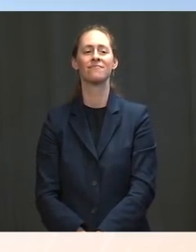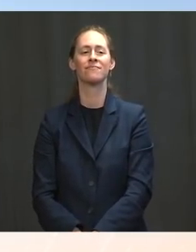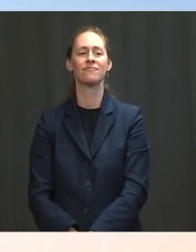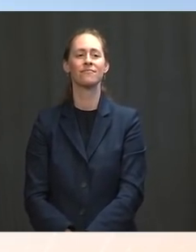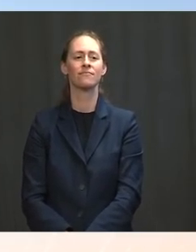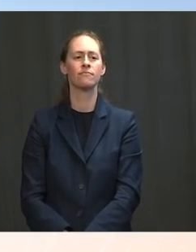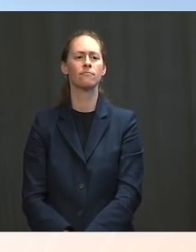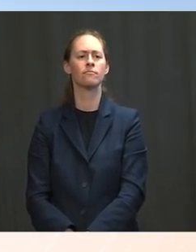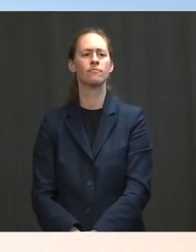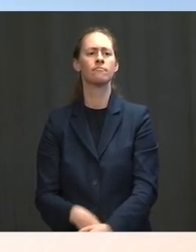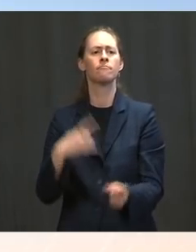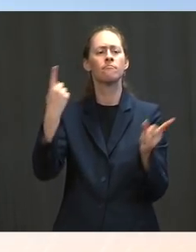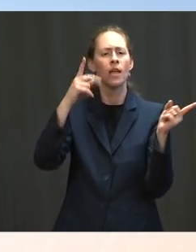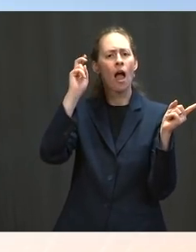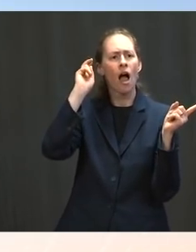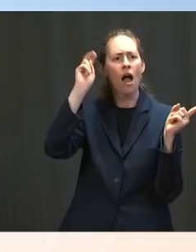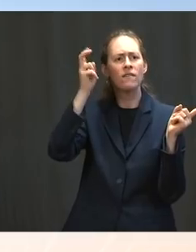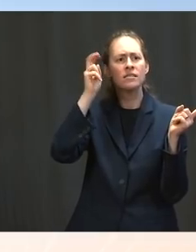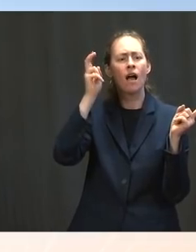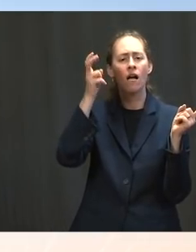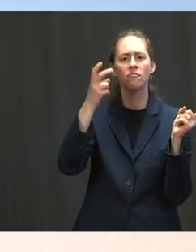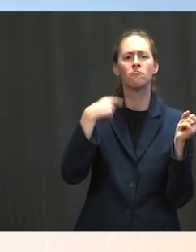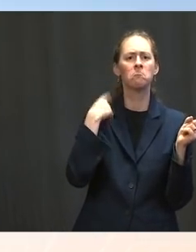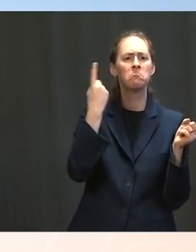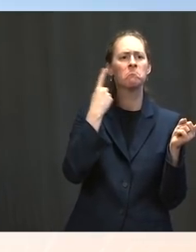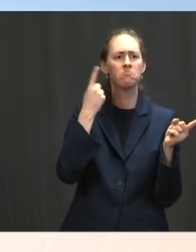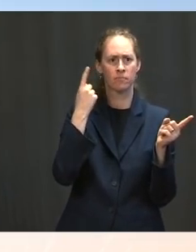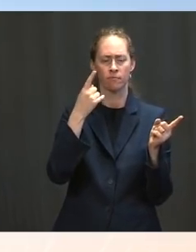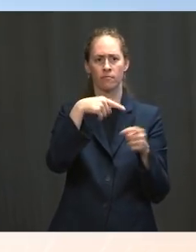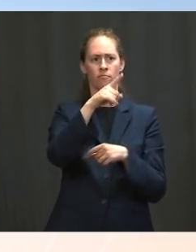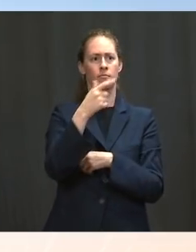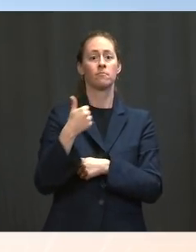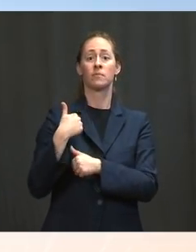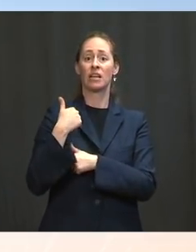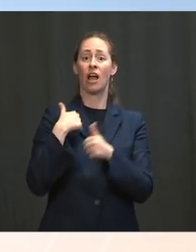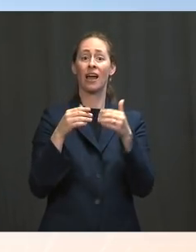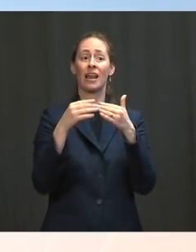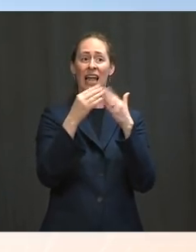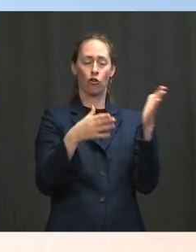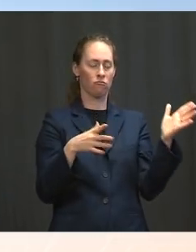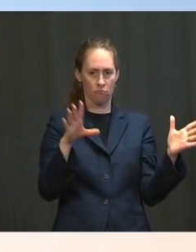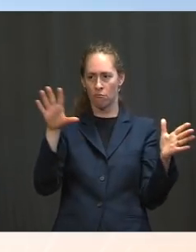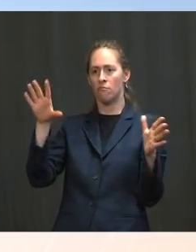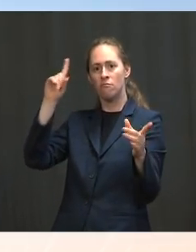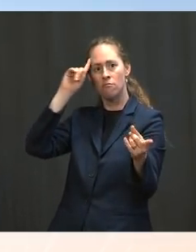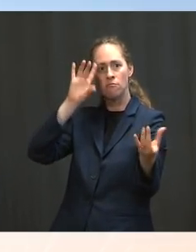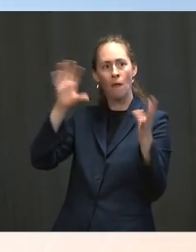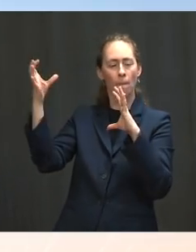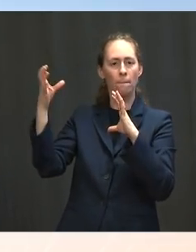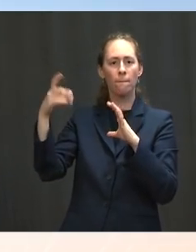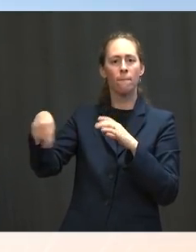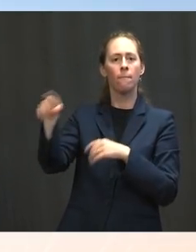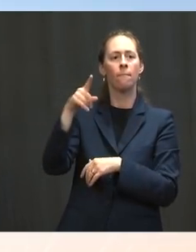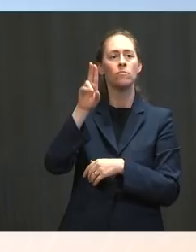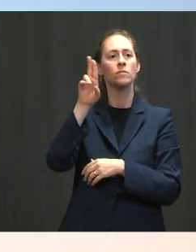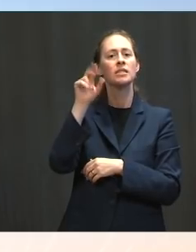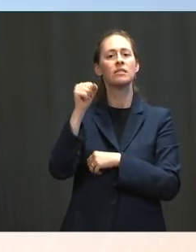the Air Force base with no warning in the middle of night. Why did the U.S. decide to do that? And is that a sign of a lack of trust in Afghan leaders